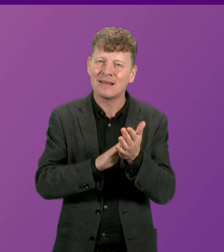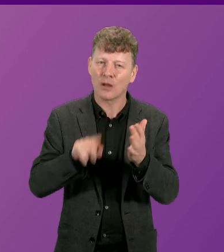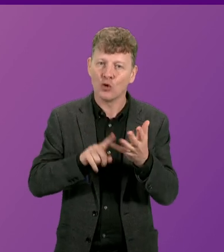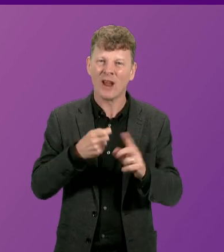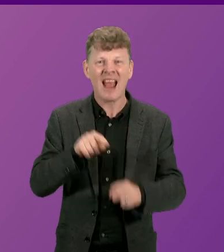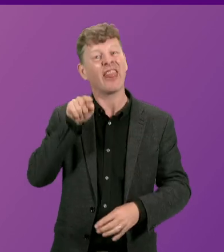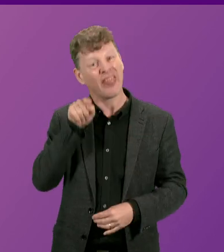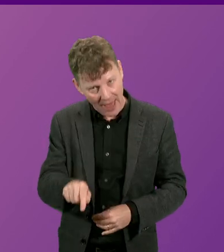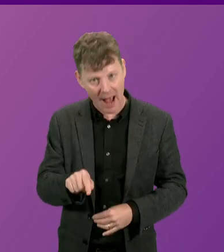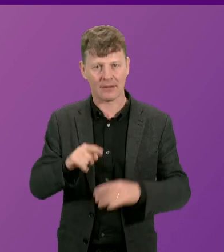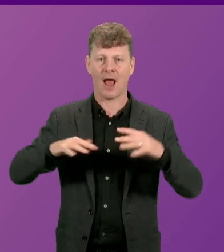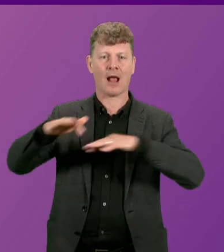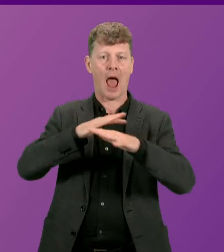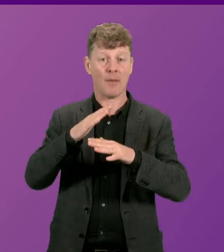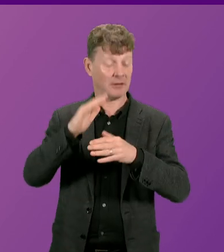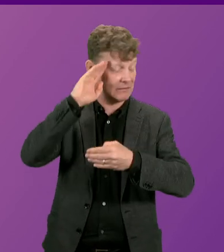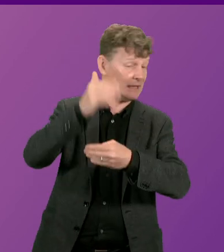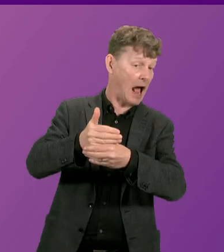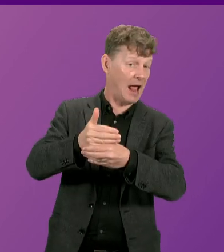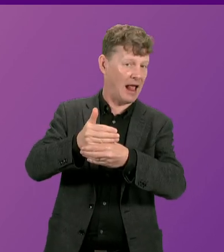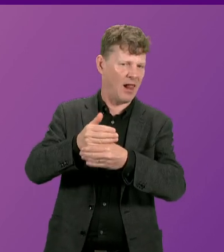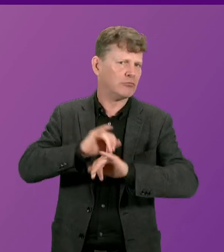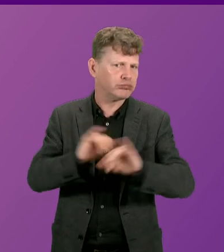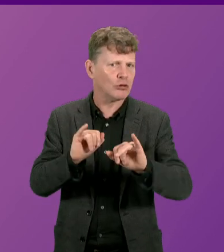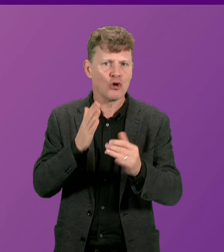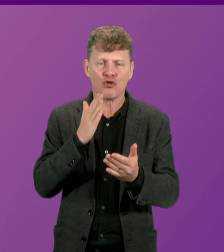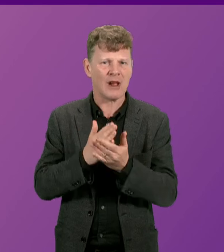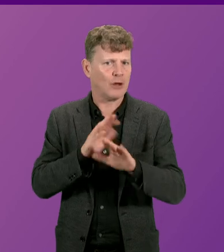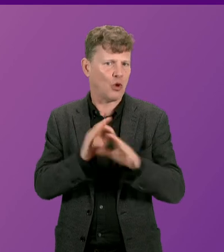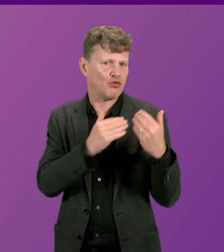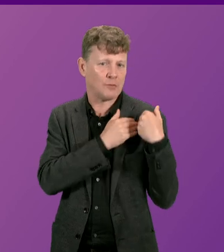of the first order, and utterly and totally reckless. Those were my words,